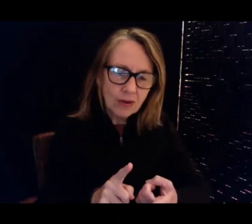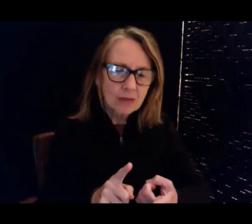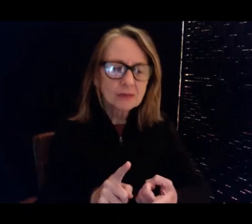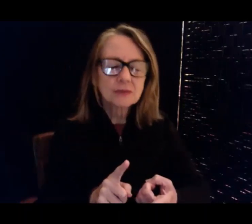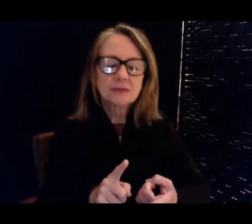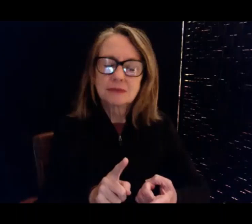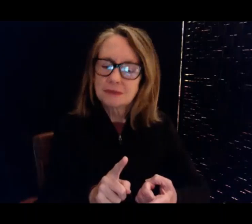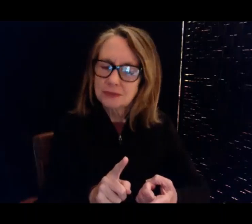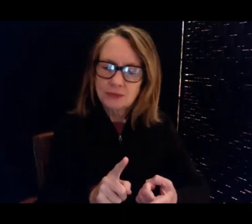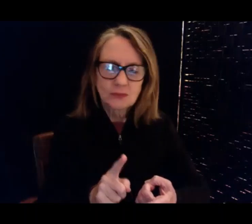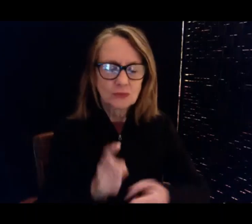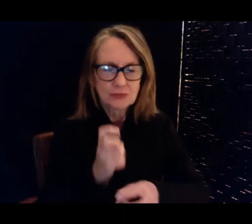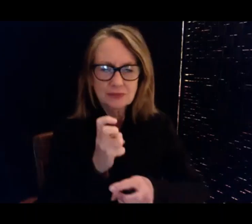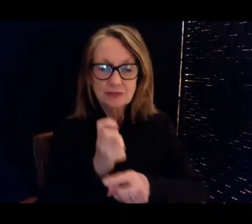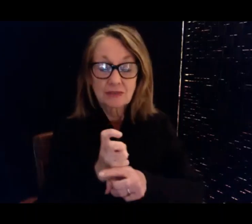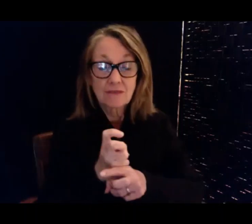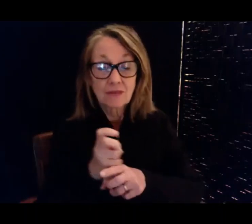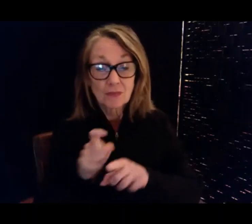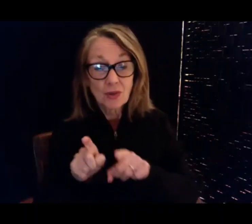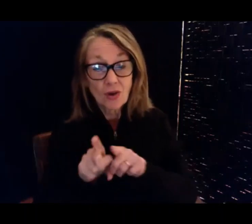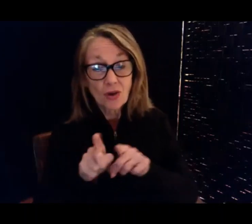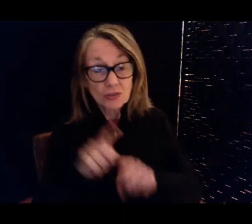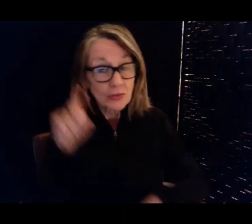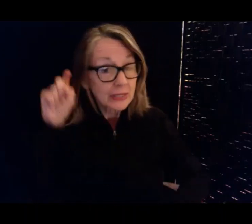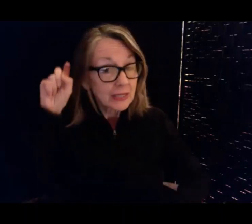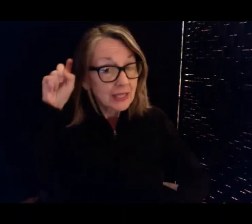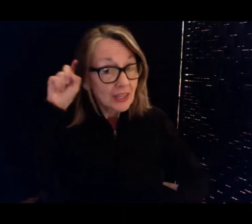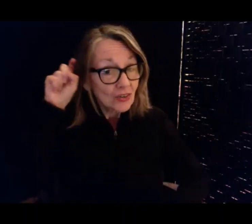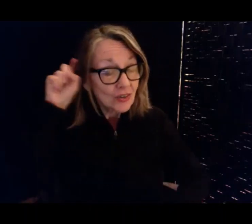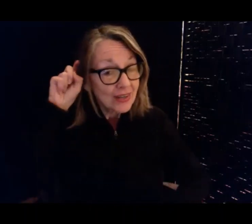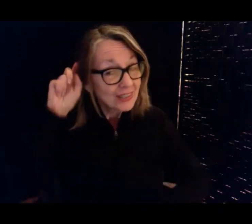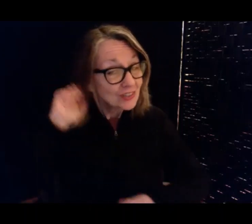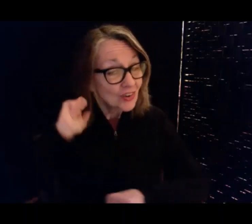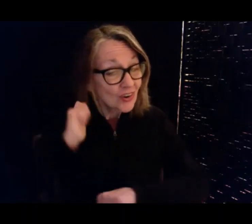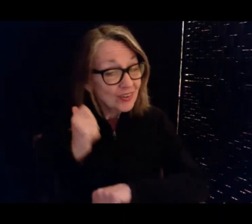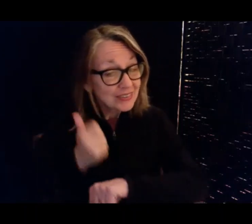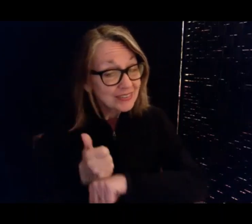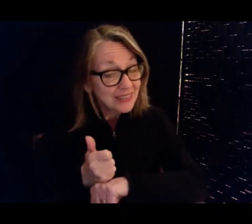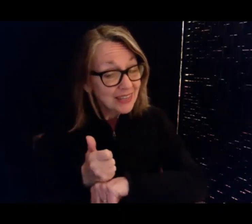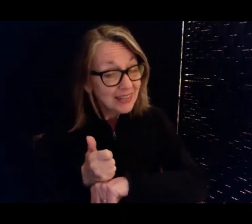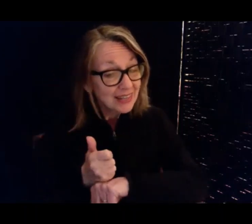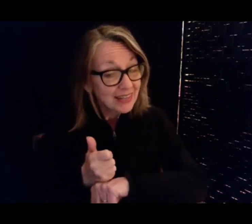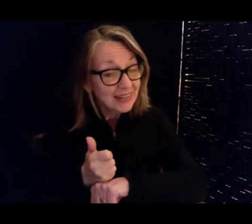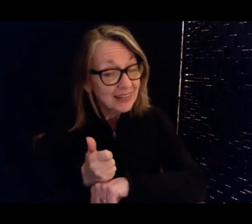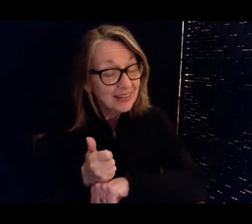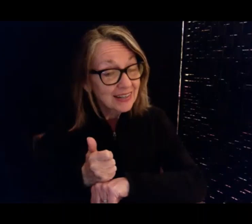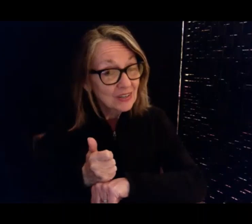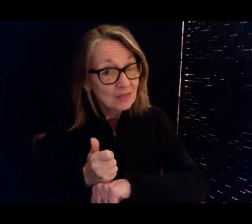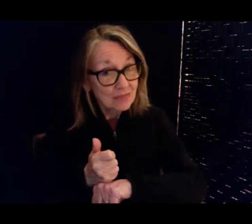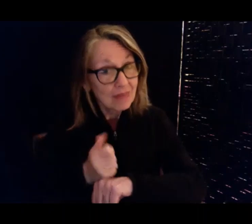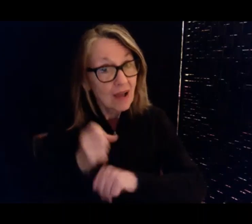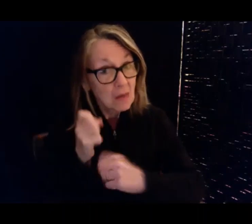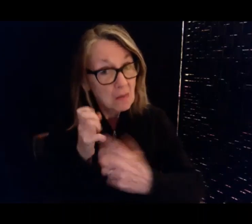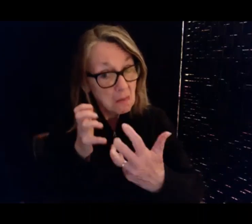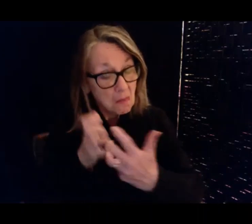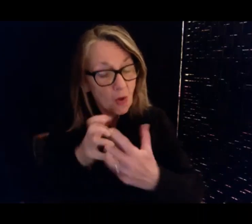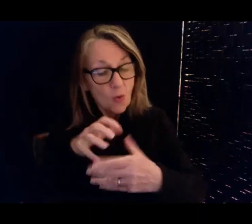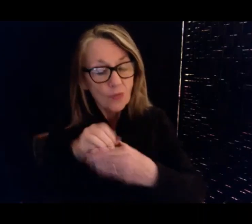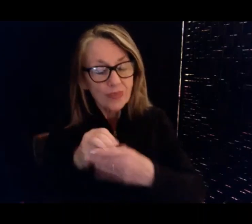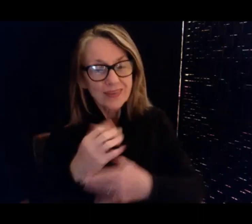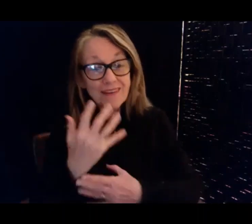also hearing aids are set to do well within 5 to 10 feet of the person